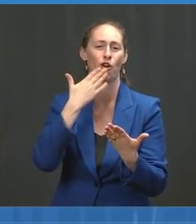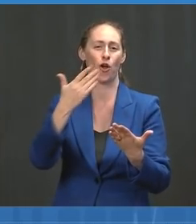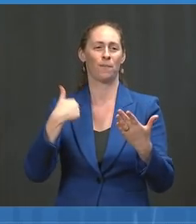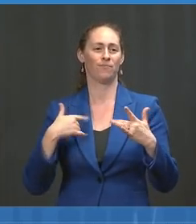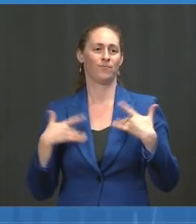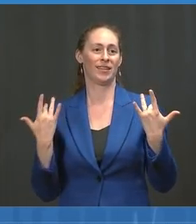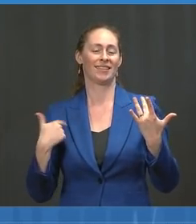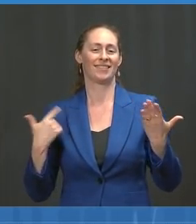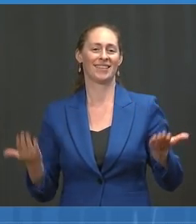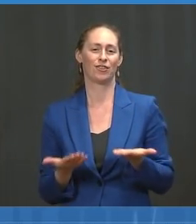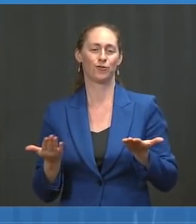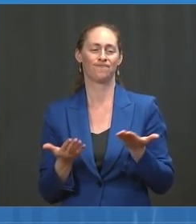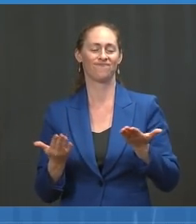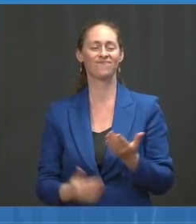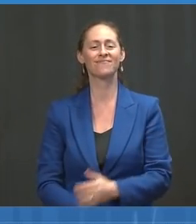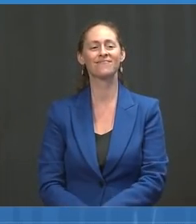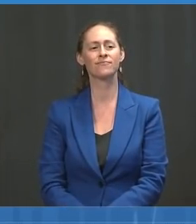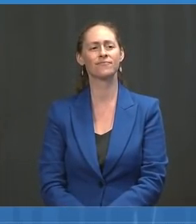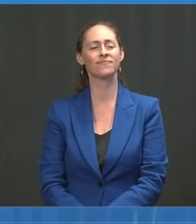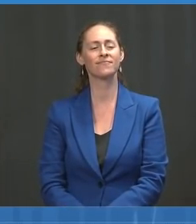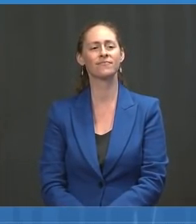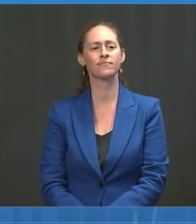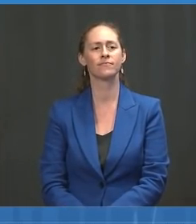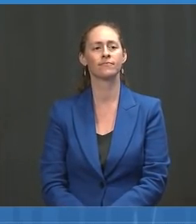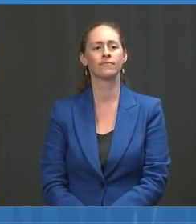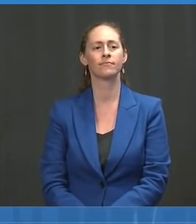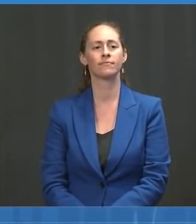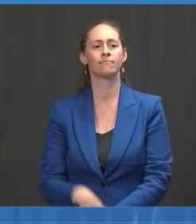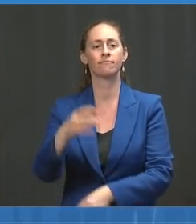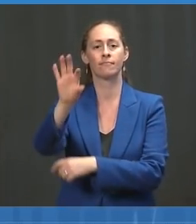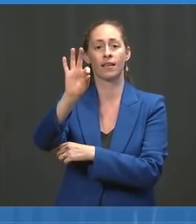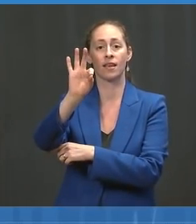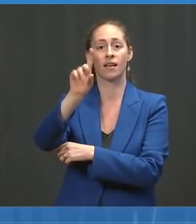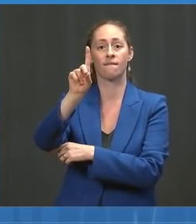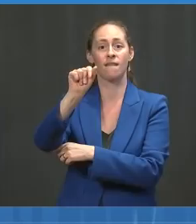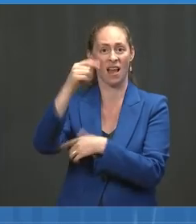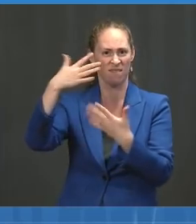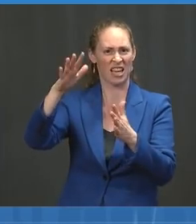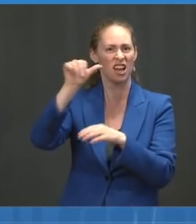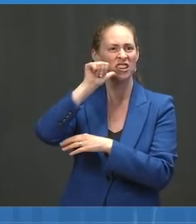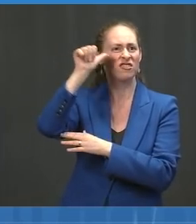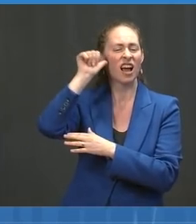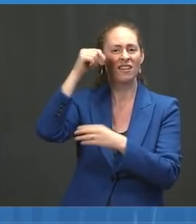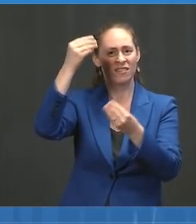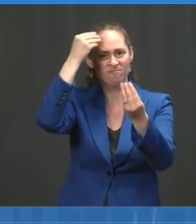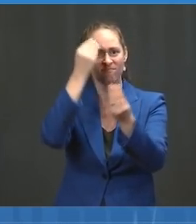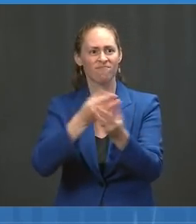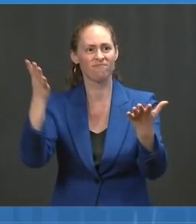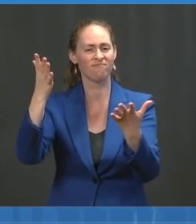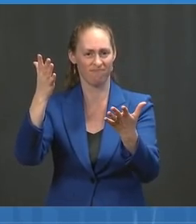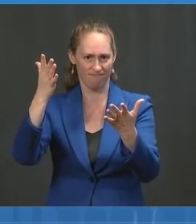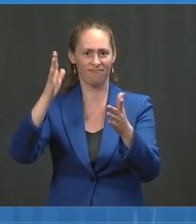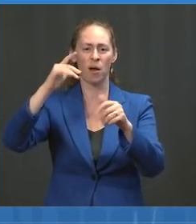Yesterday's FDA approval of the Pfizer COVID-19 vaccine is a new milestone for our country's vaccination efforts.